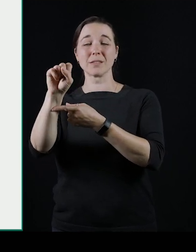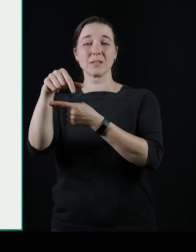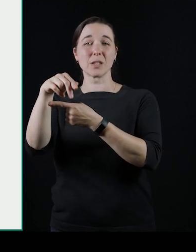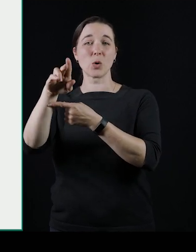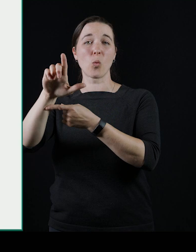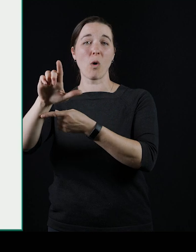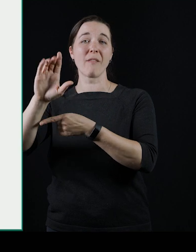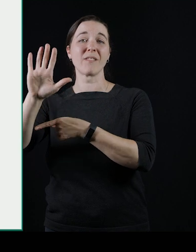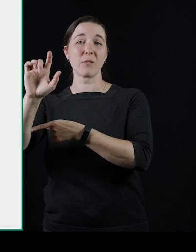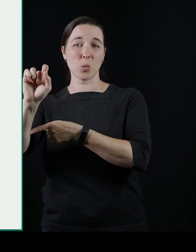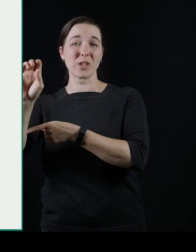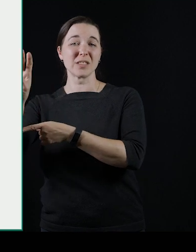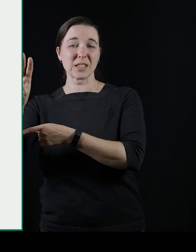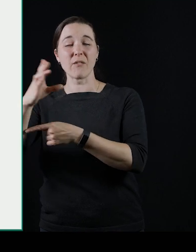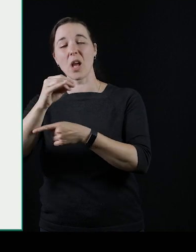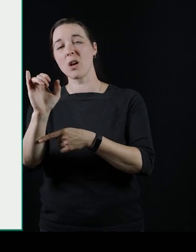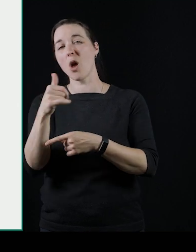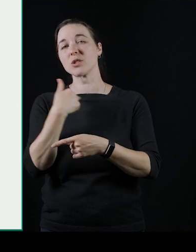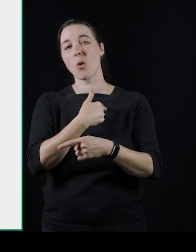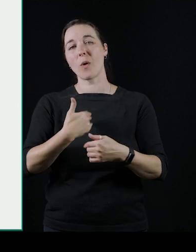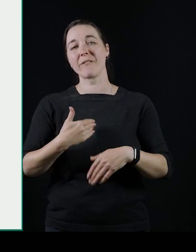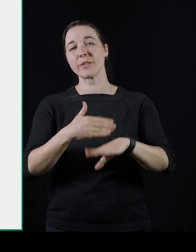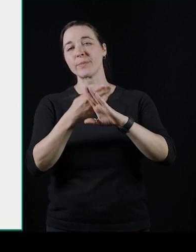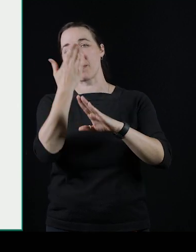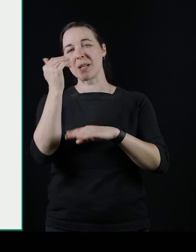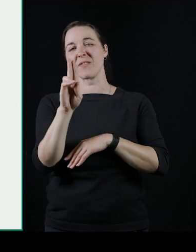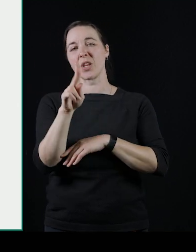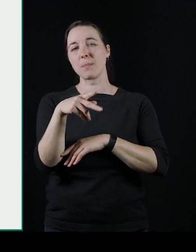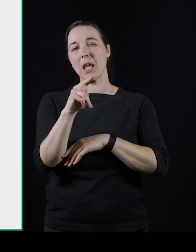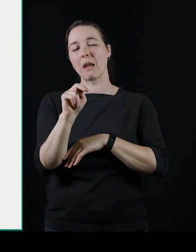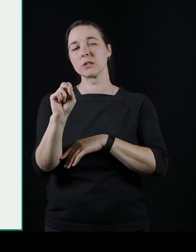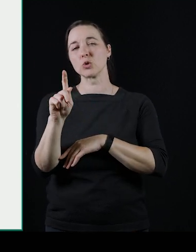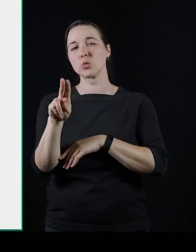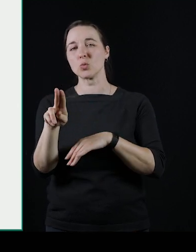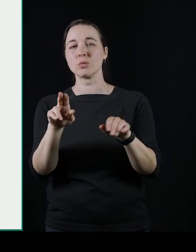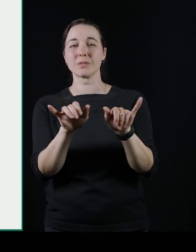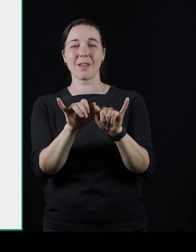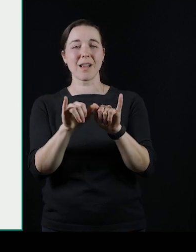So we also hit a roadblock because of the VPN skew size. There were fundamental differences